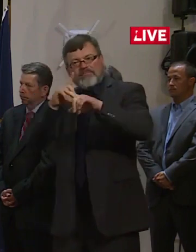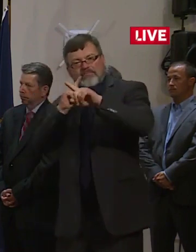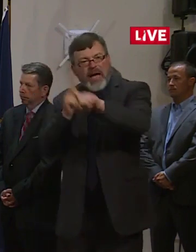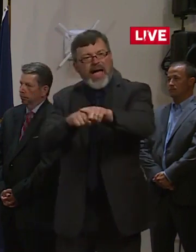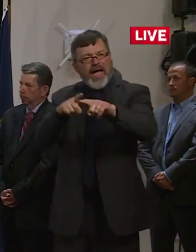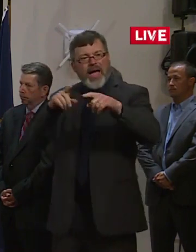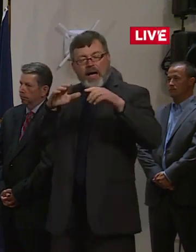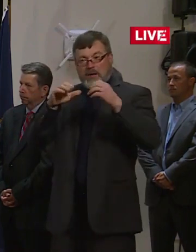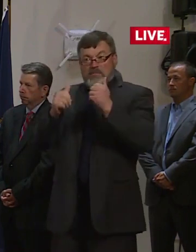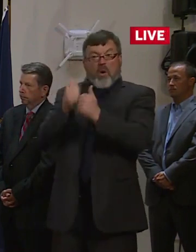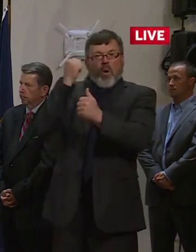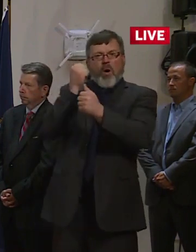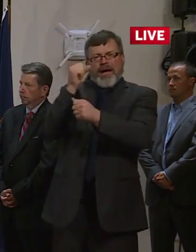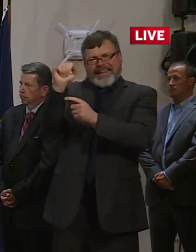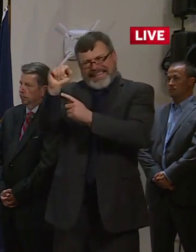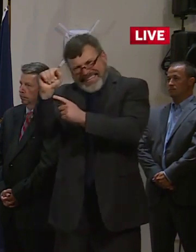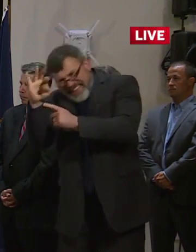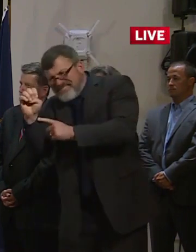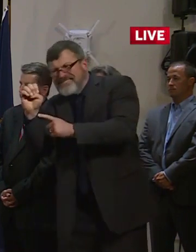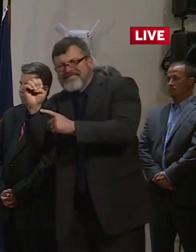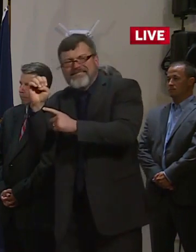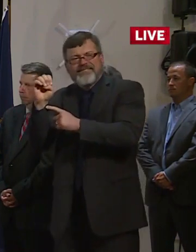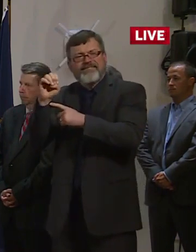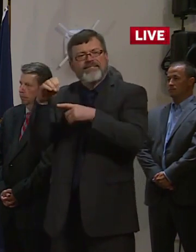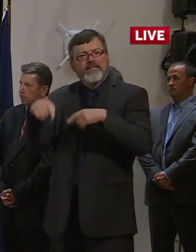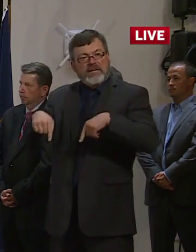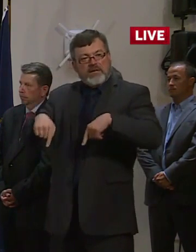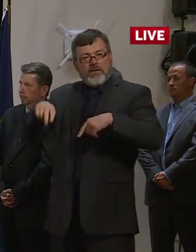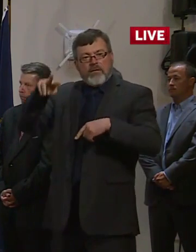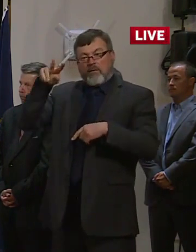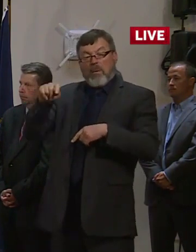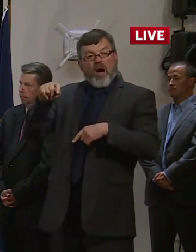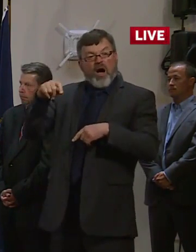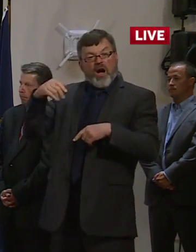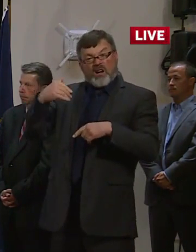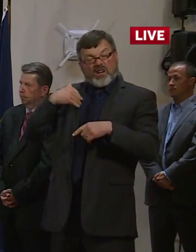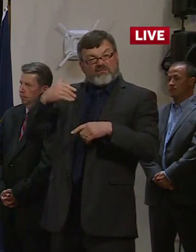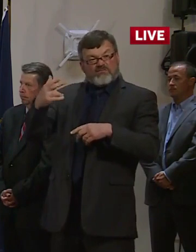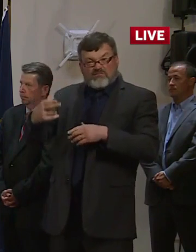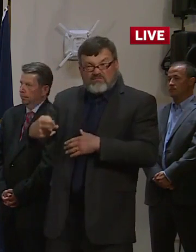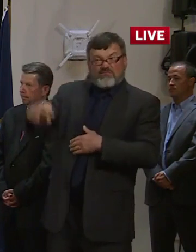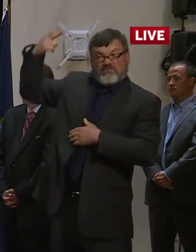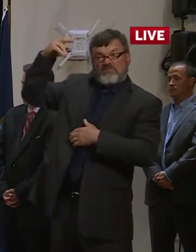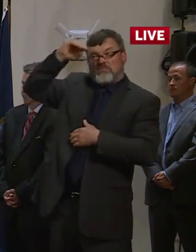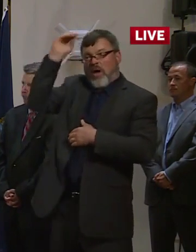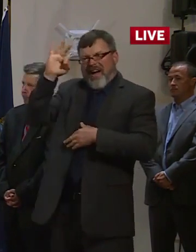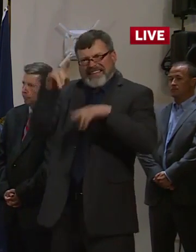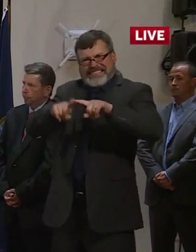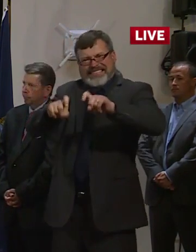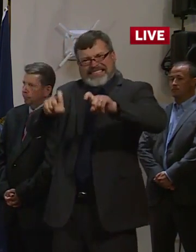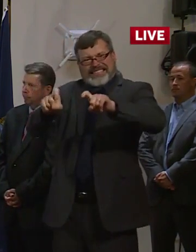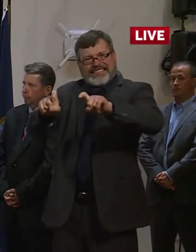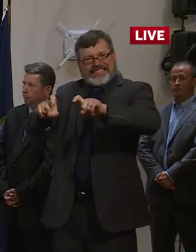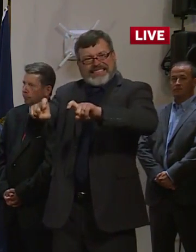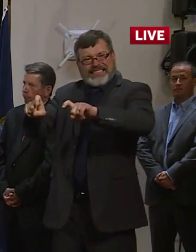OTHER PLACE IN THE WORLD. TOGETHER WE BUILT A RESPONSE THAT KEPT PEOPLE SAFE WITH THE